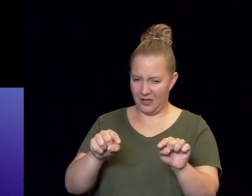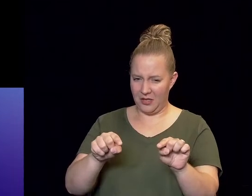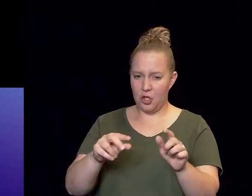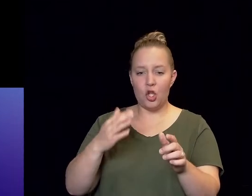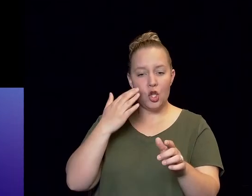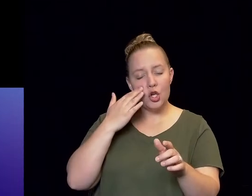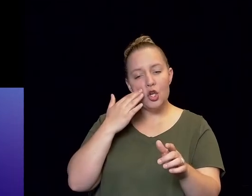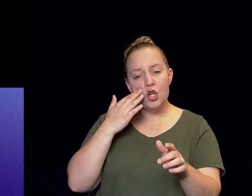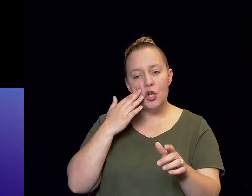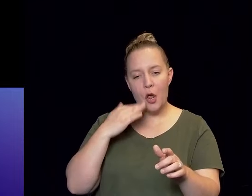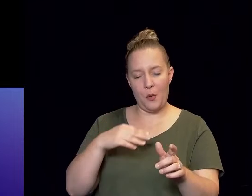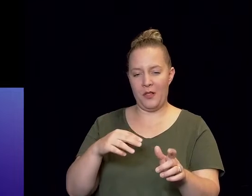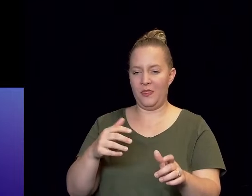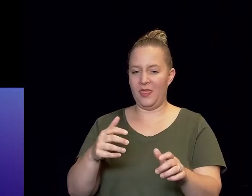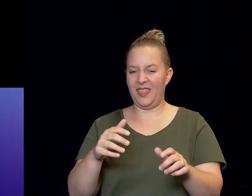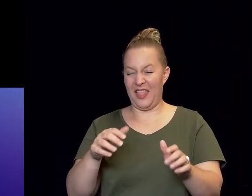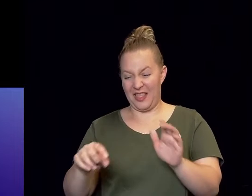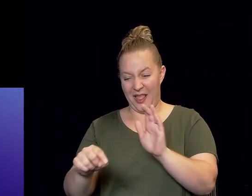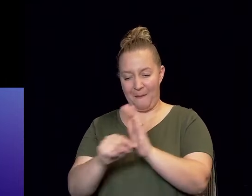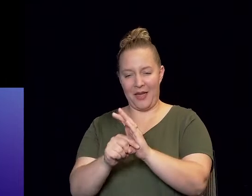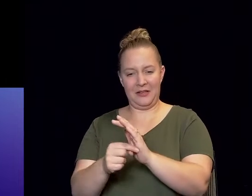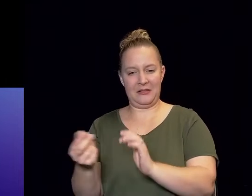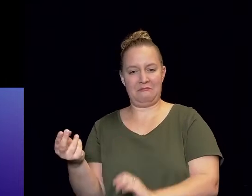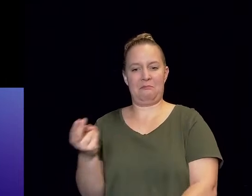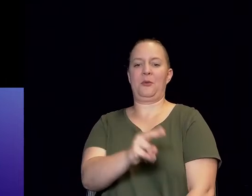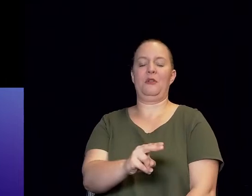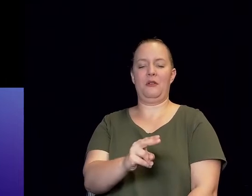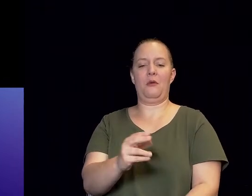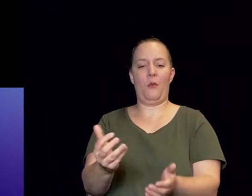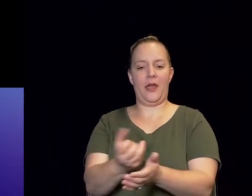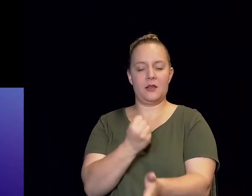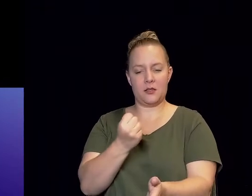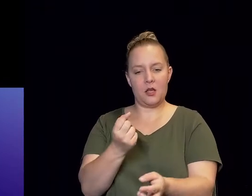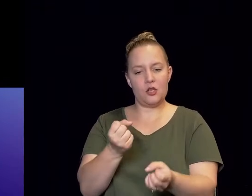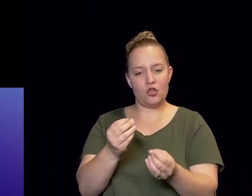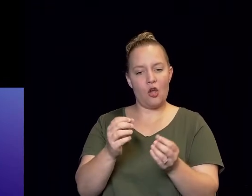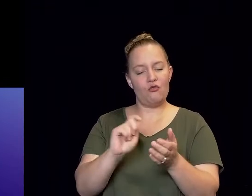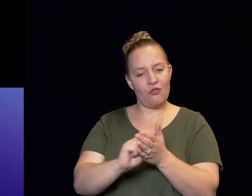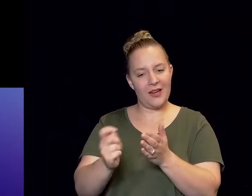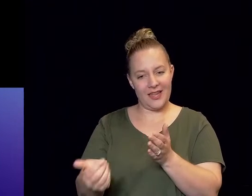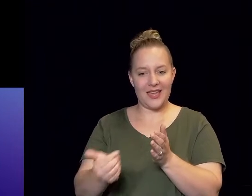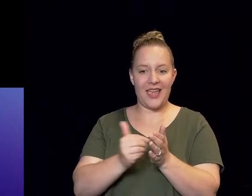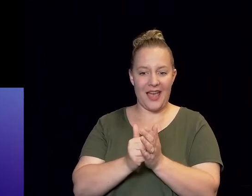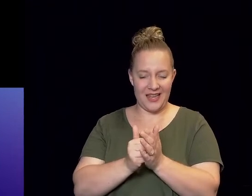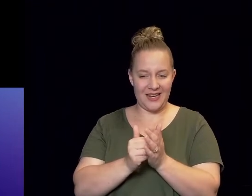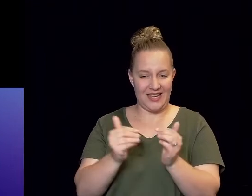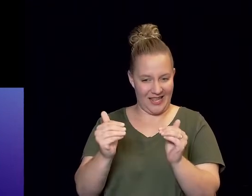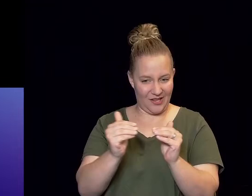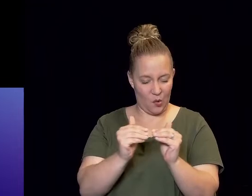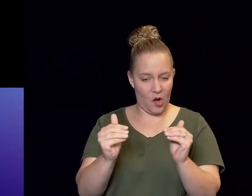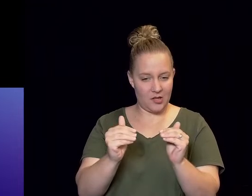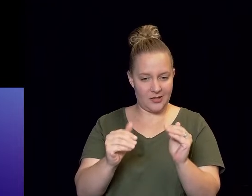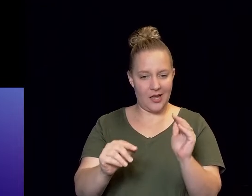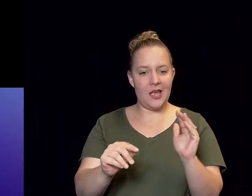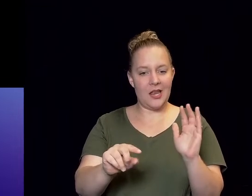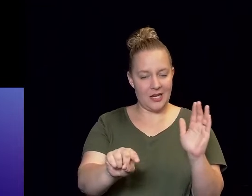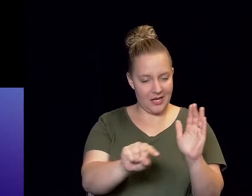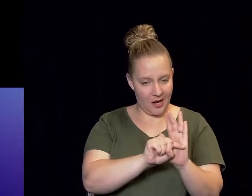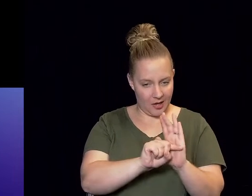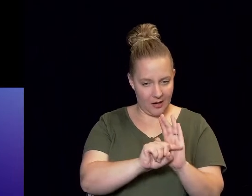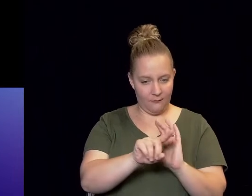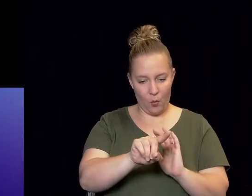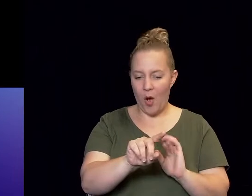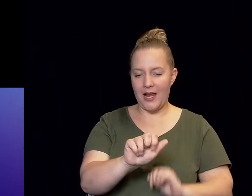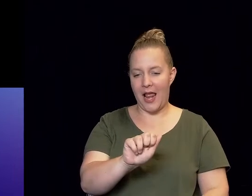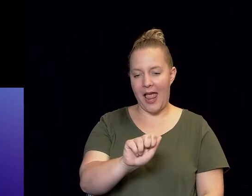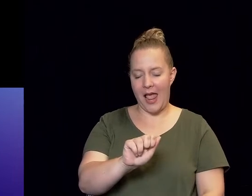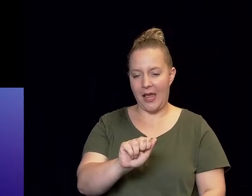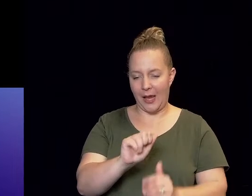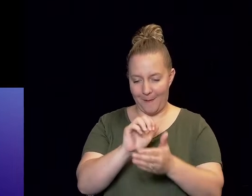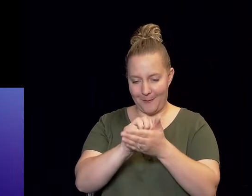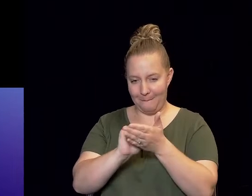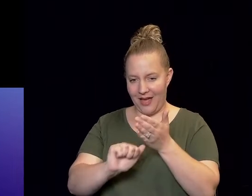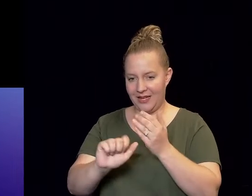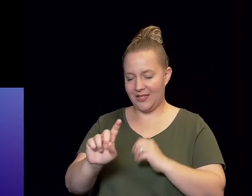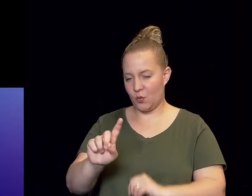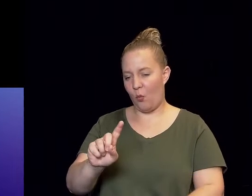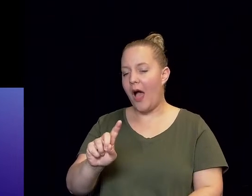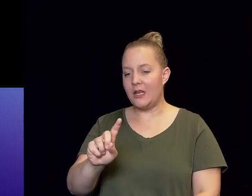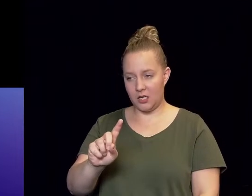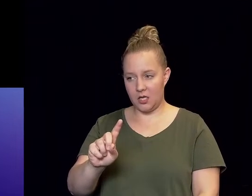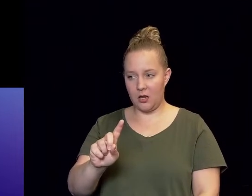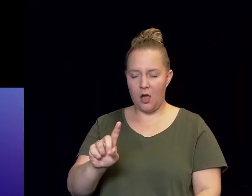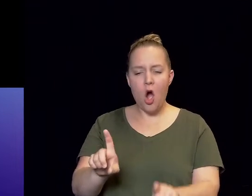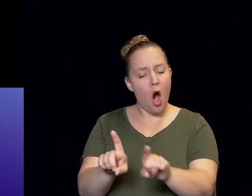kind of trumps that plus sign. So, we can rewrite this as -1a - 1. But also, remember